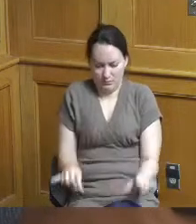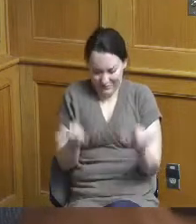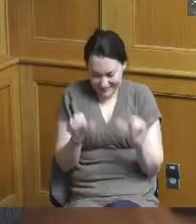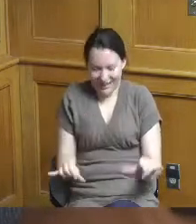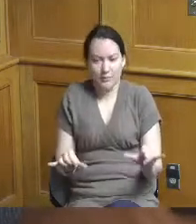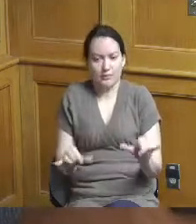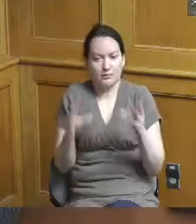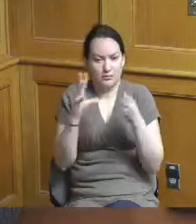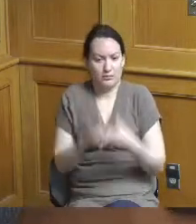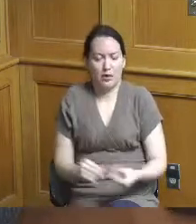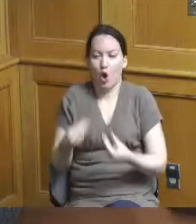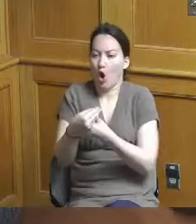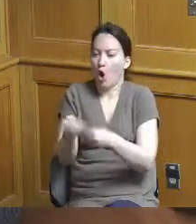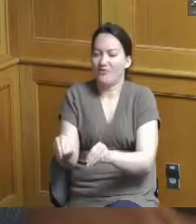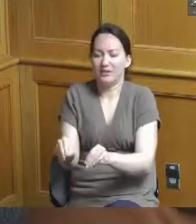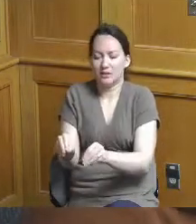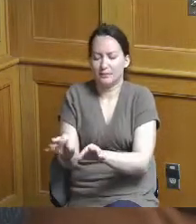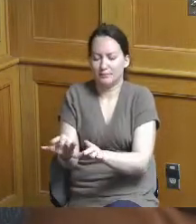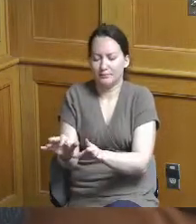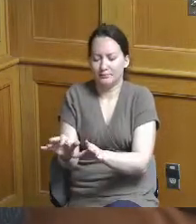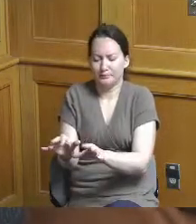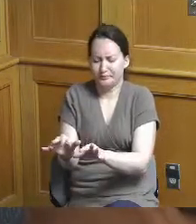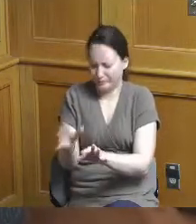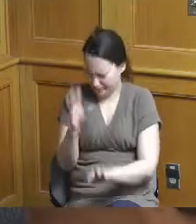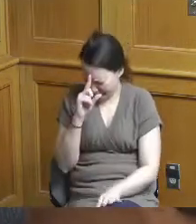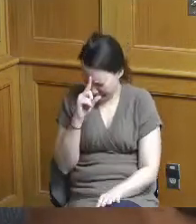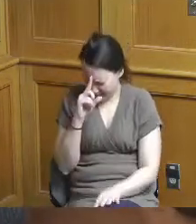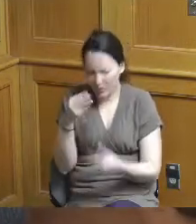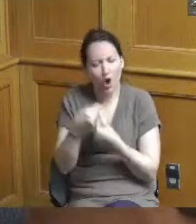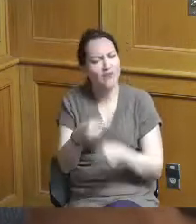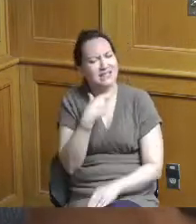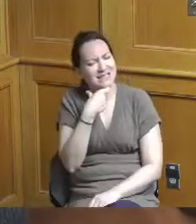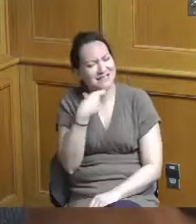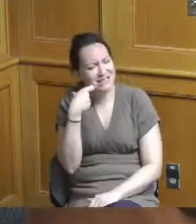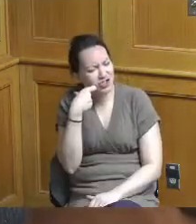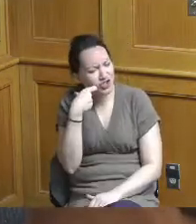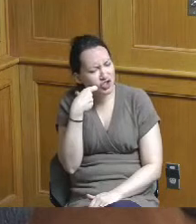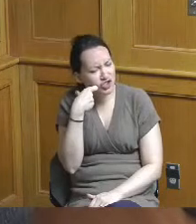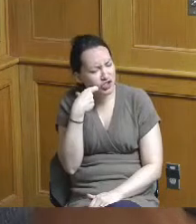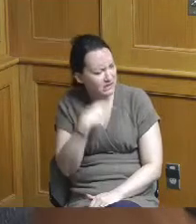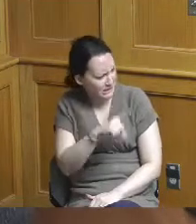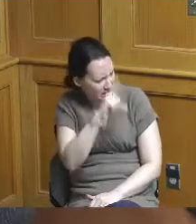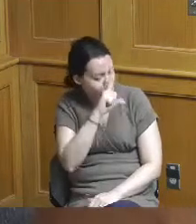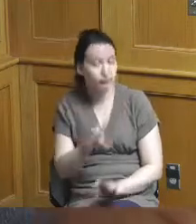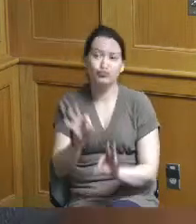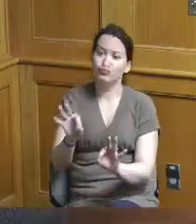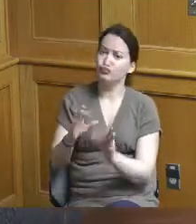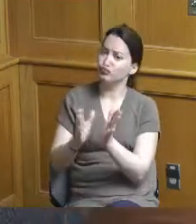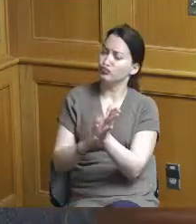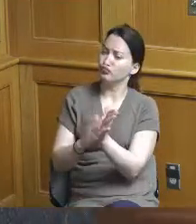we have for the Office of I think it's addiction office that I think is very good is very detailed